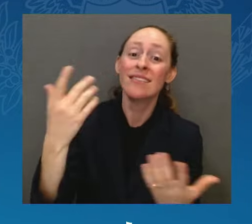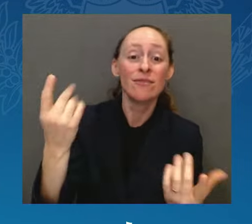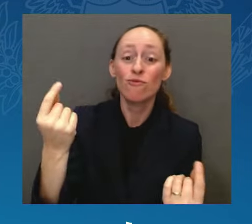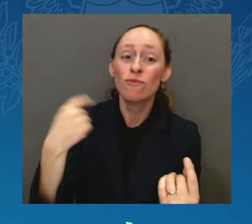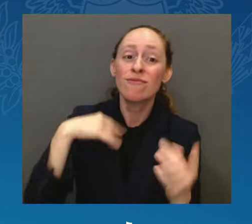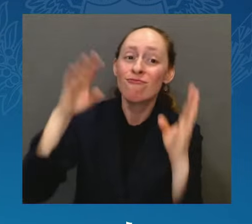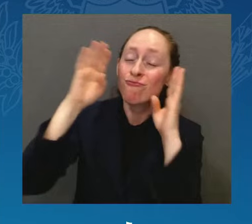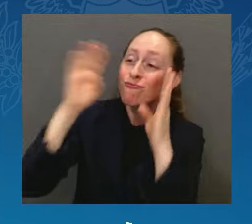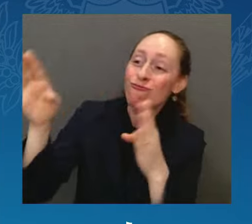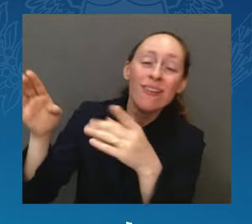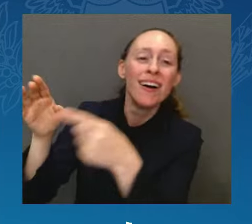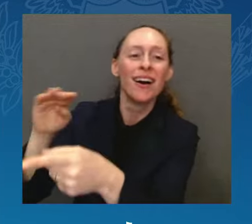weren't they amazing.